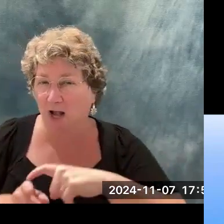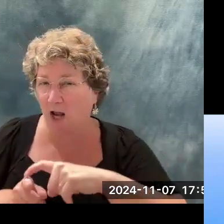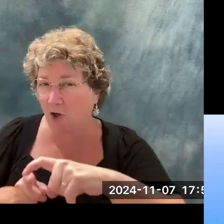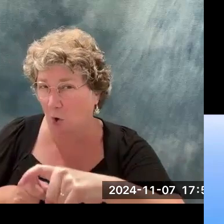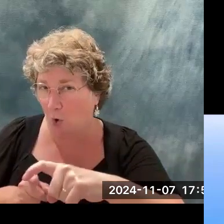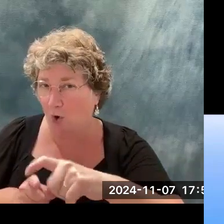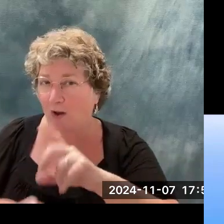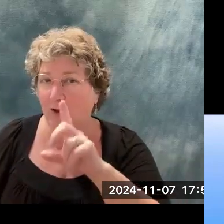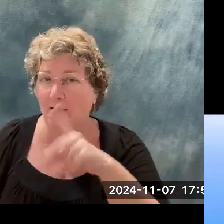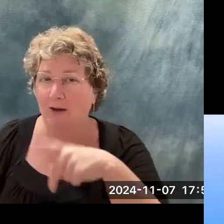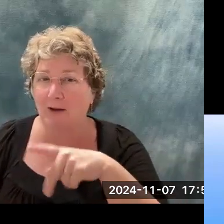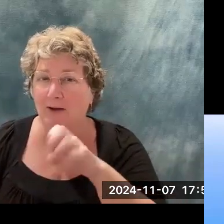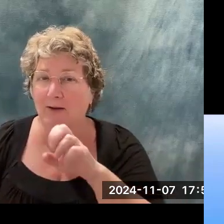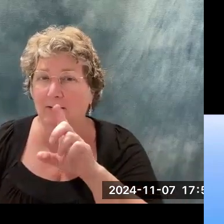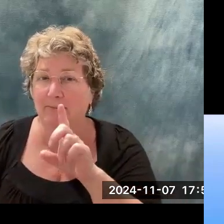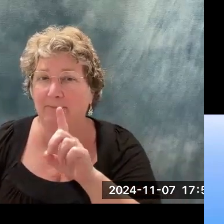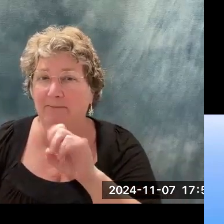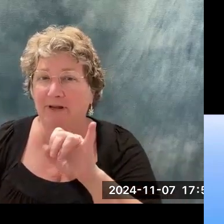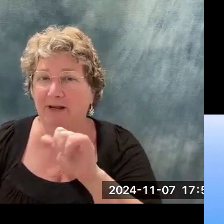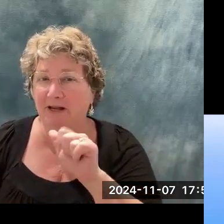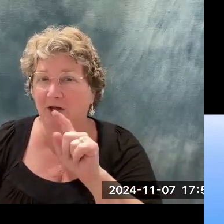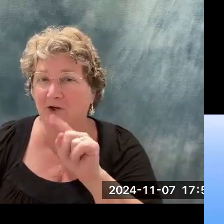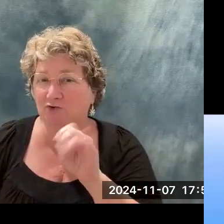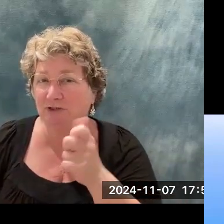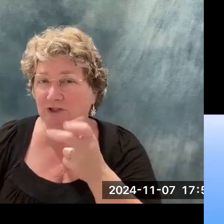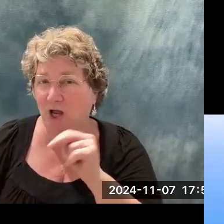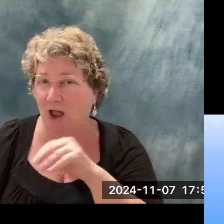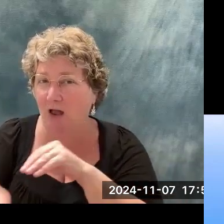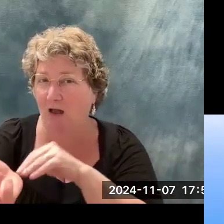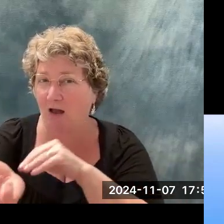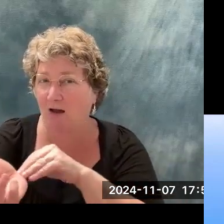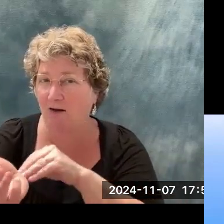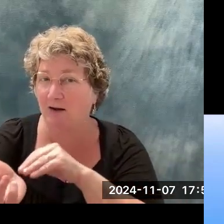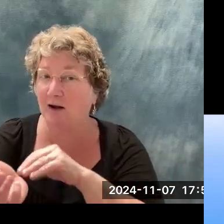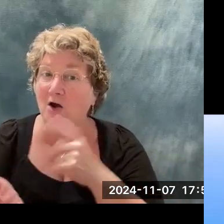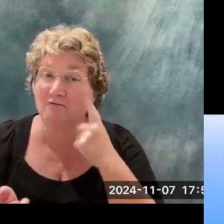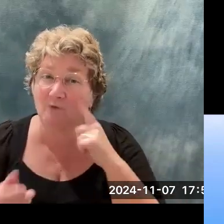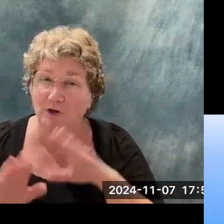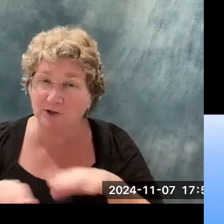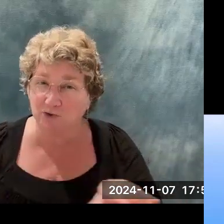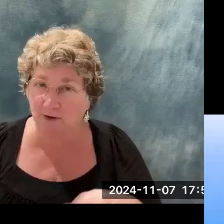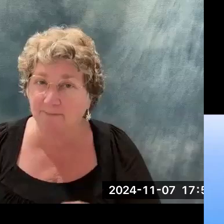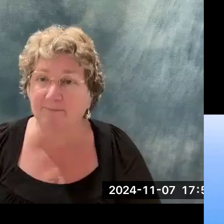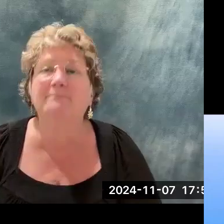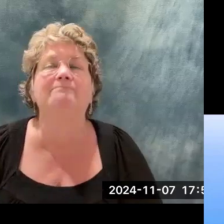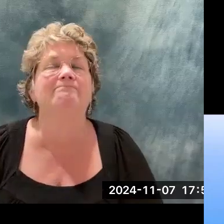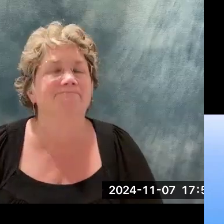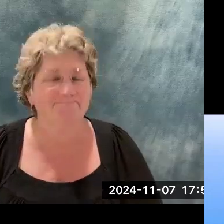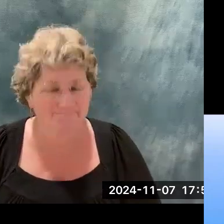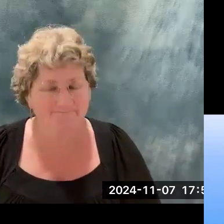youth line since it's referring to a pediatrician. Absolutely. It's a great question. And so it would